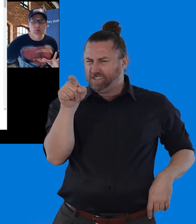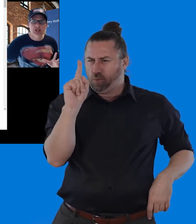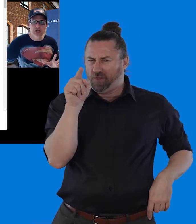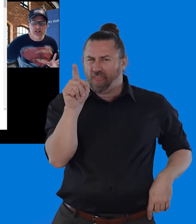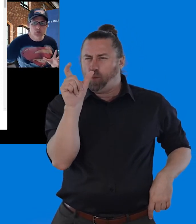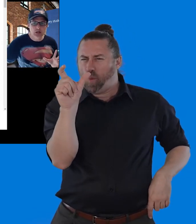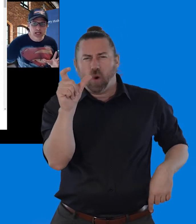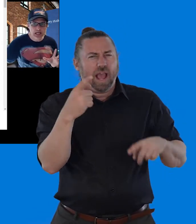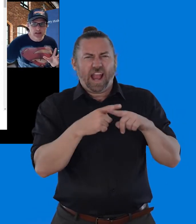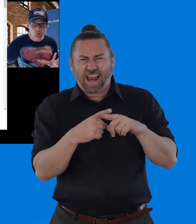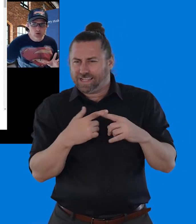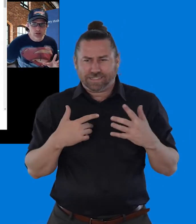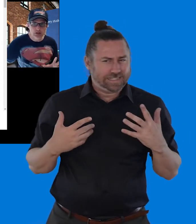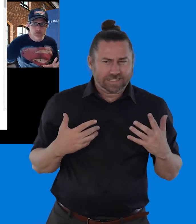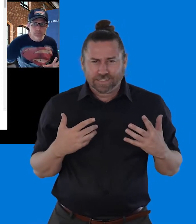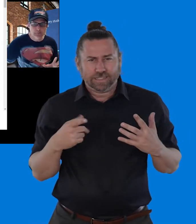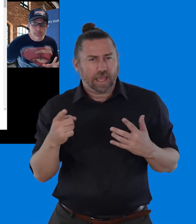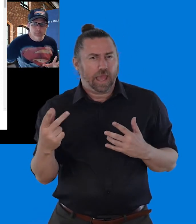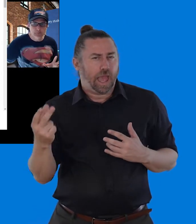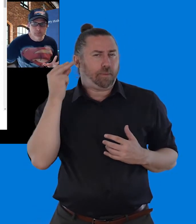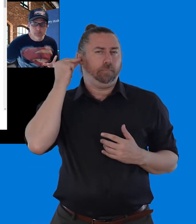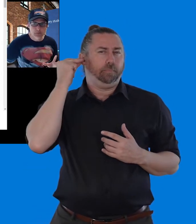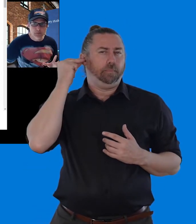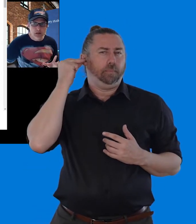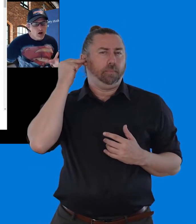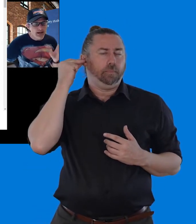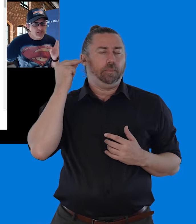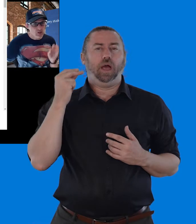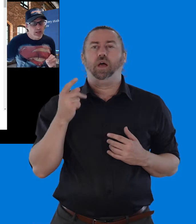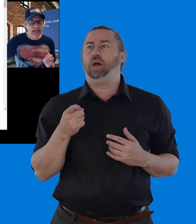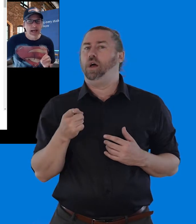and we just want to hear that word. (VIDEO PLAYS), Publication... (VIDEO ENDS). OK, so we can.